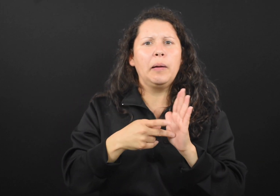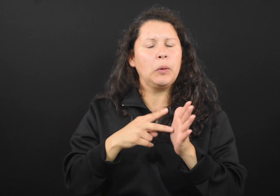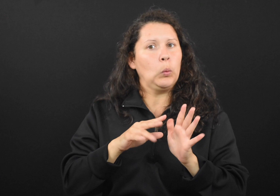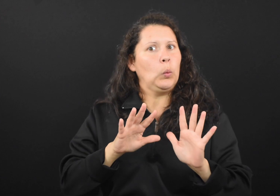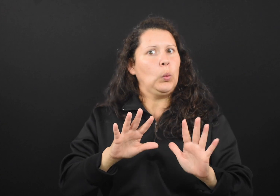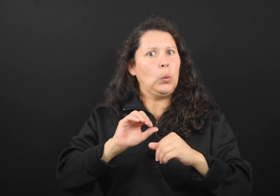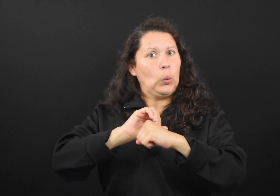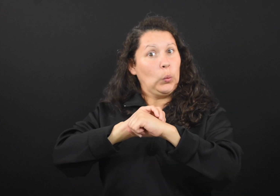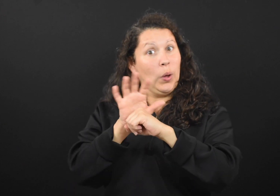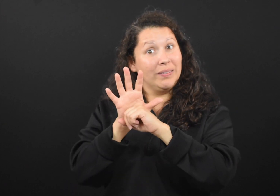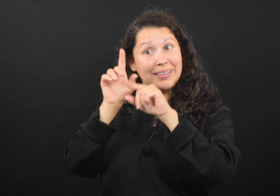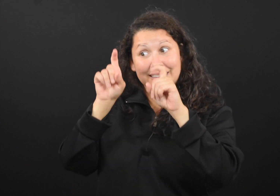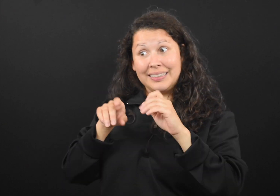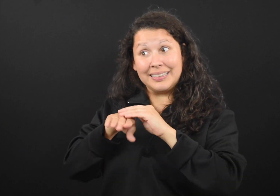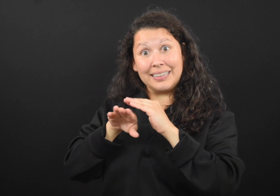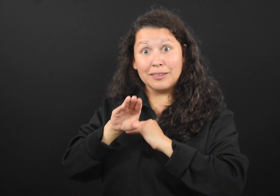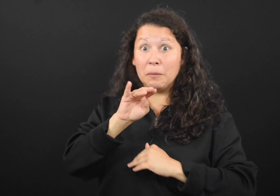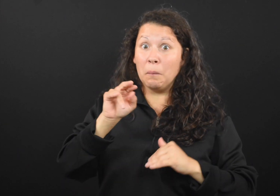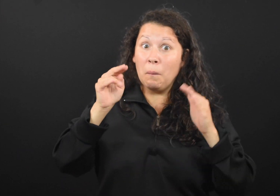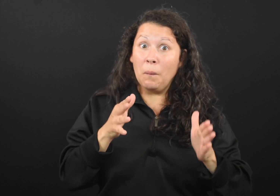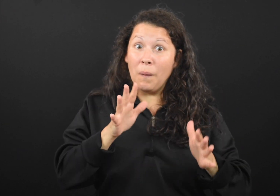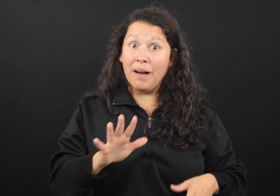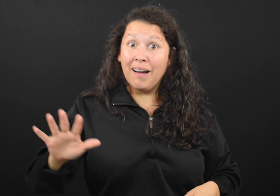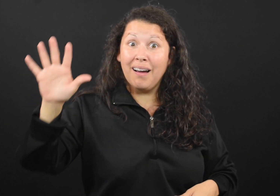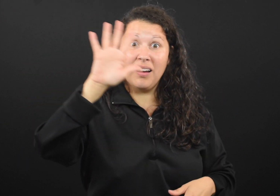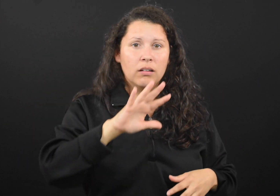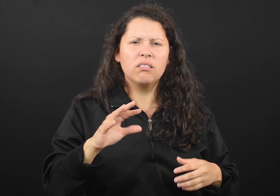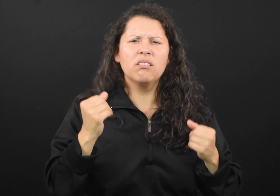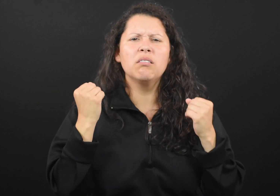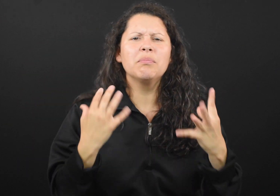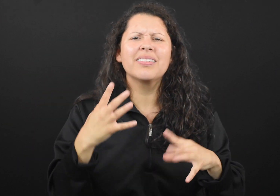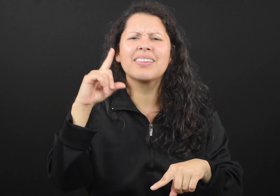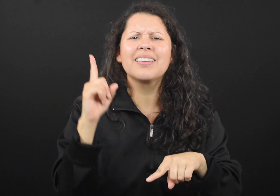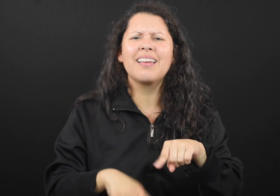This left many Minnesotans without access to COVID-19 testing.